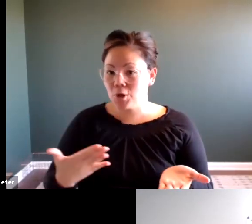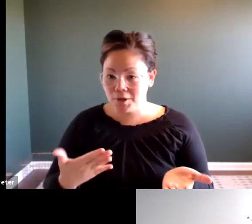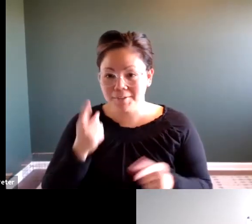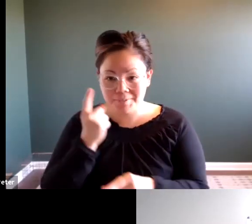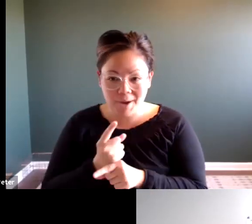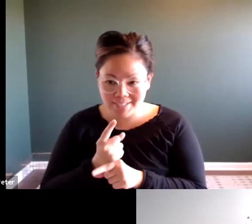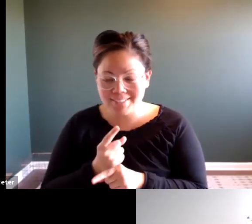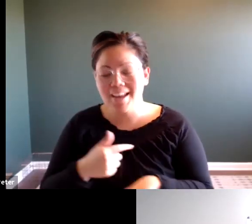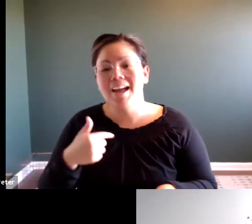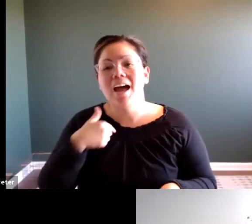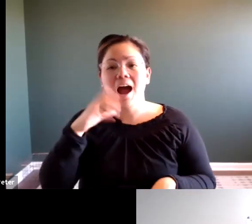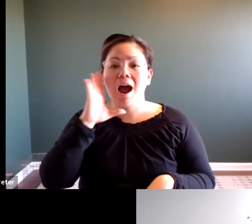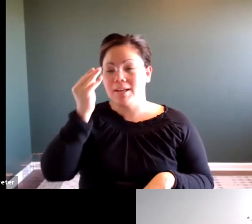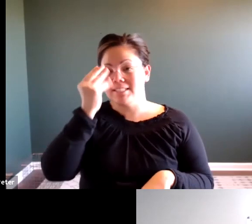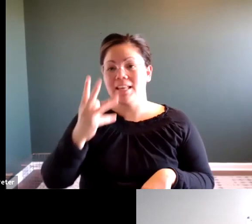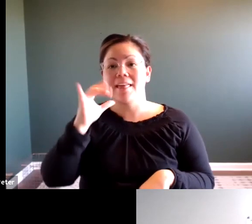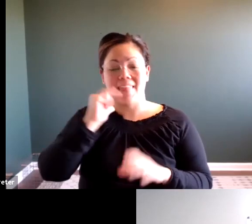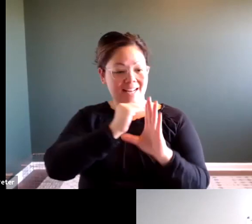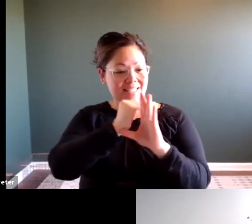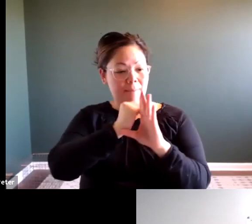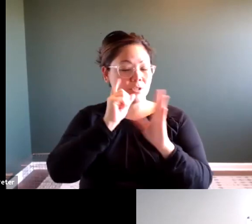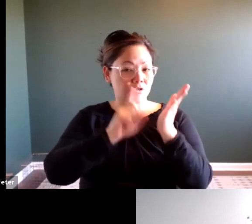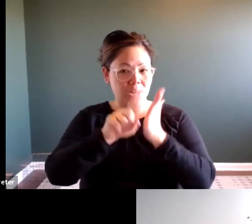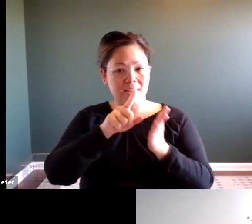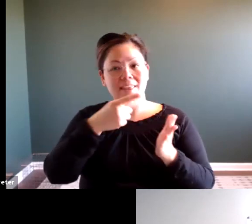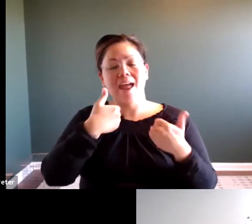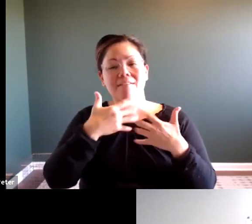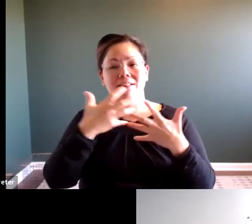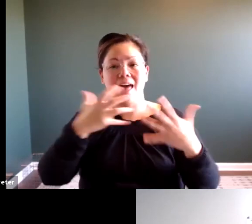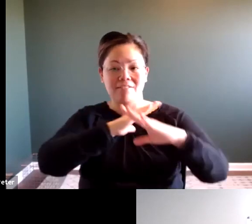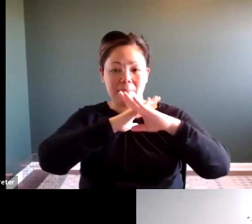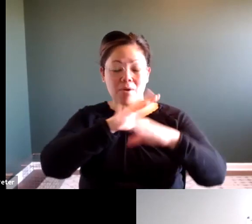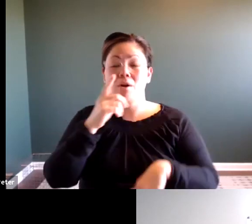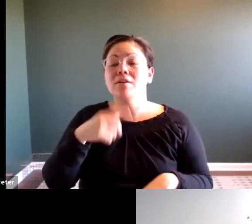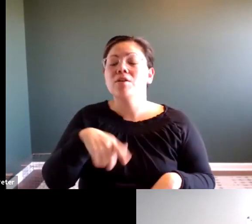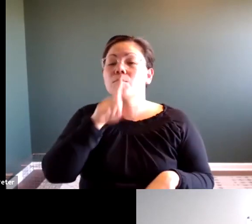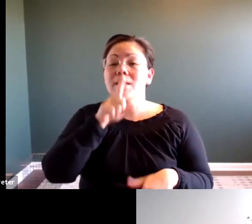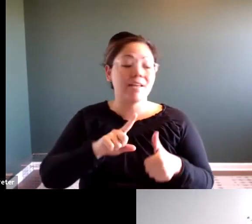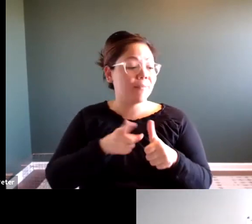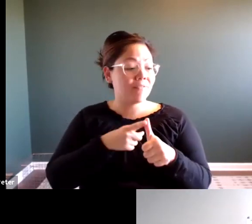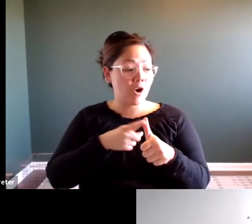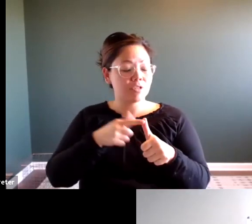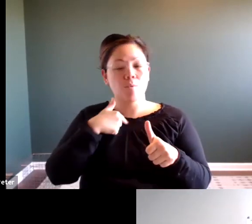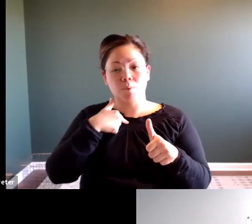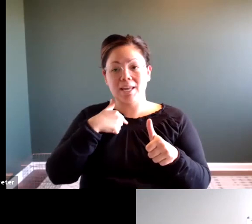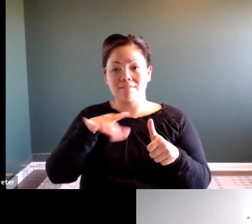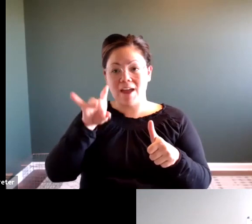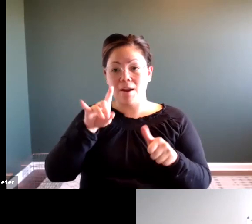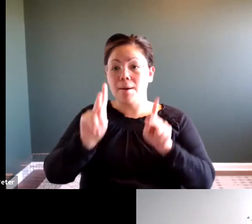I will say that the temp check things have lots of barriers. One, we actually in the beginning found that when people were doing temp checks